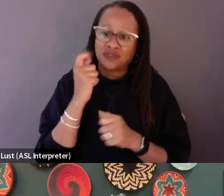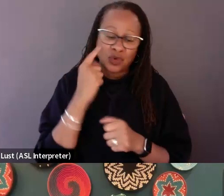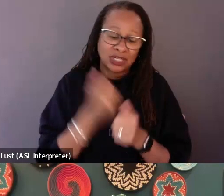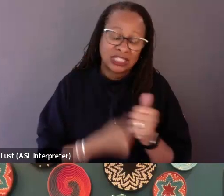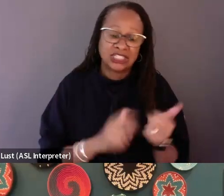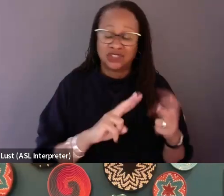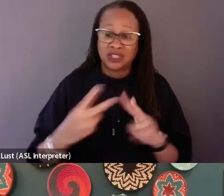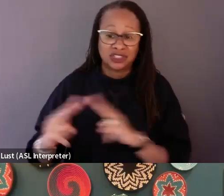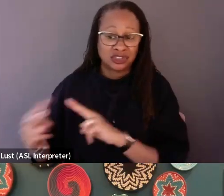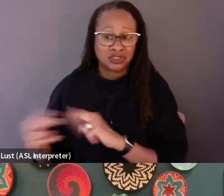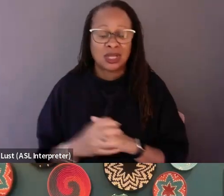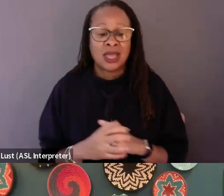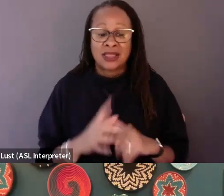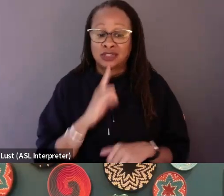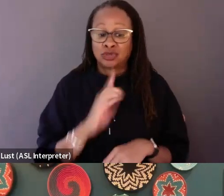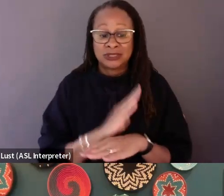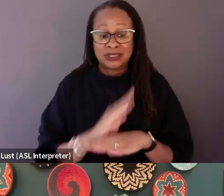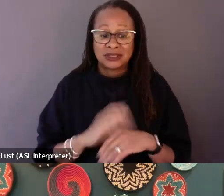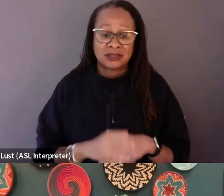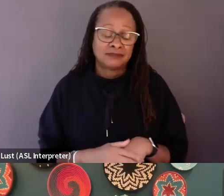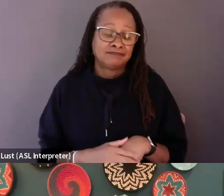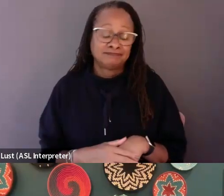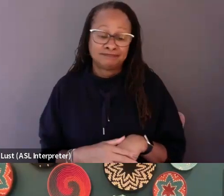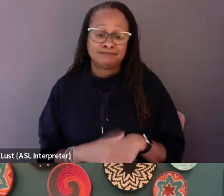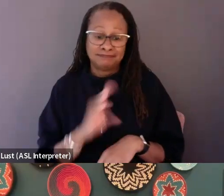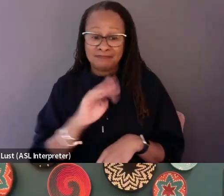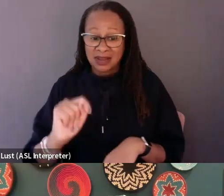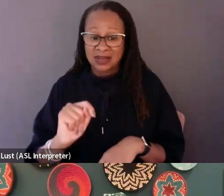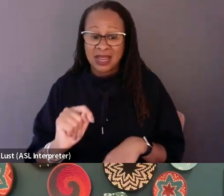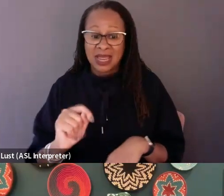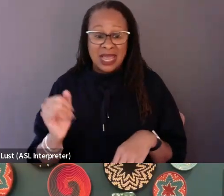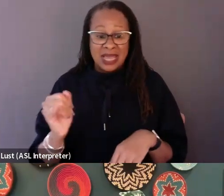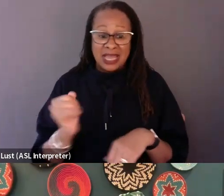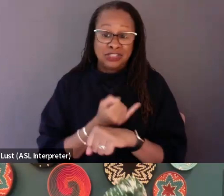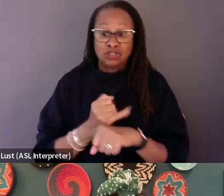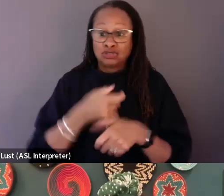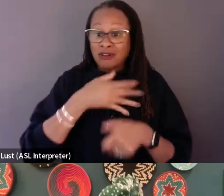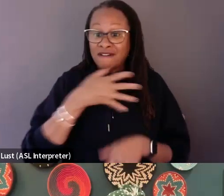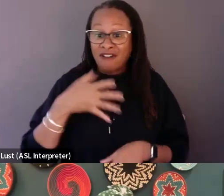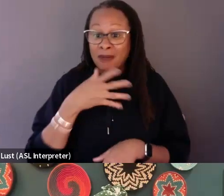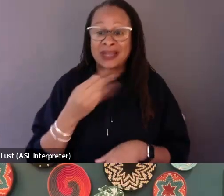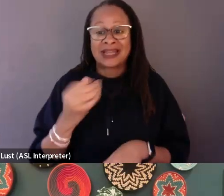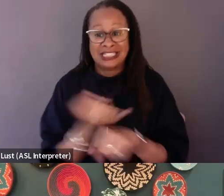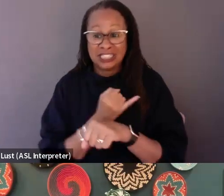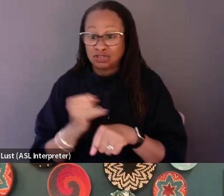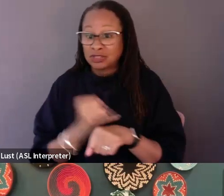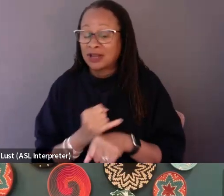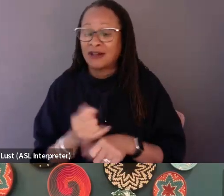And actually the truth is, Matt, that industrial farming and industrial fishing is such a eyewash,